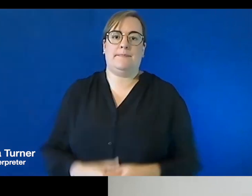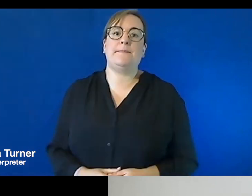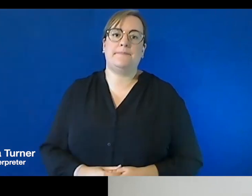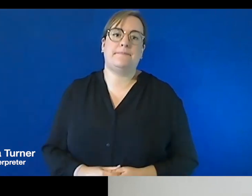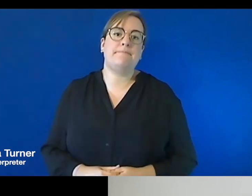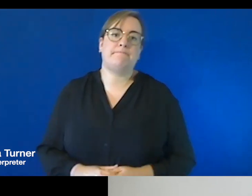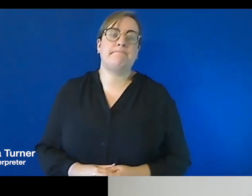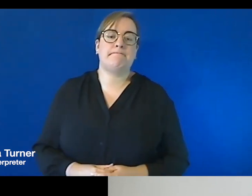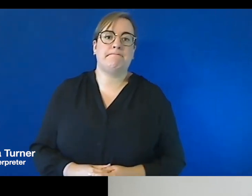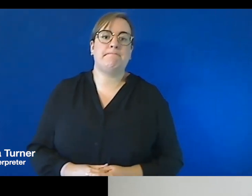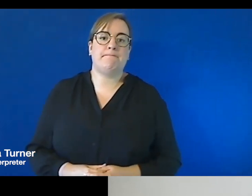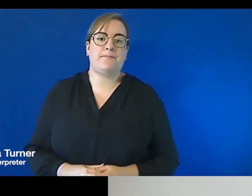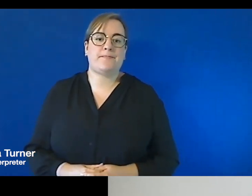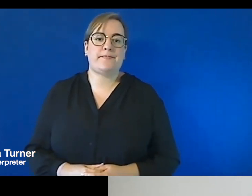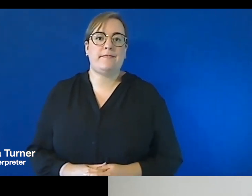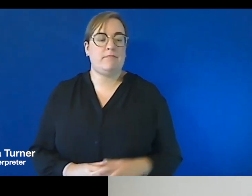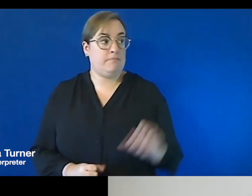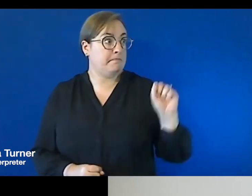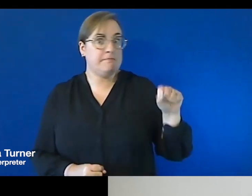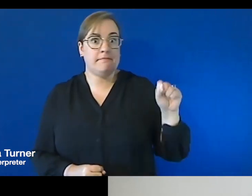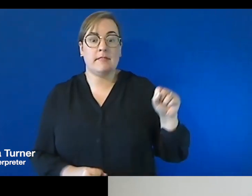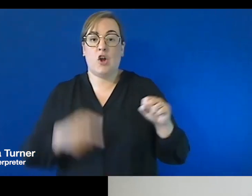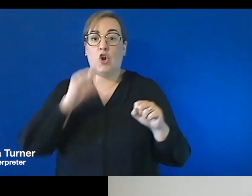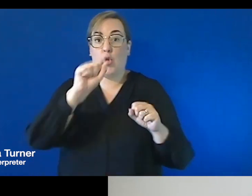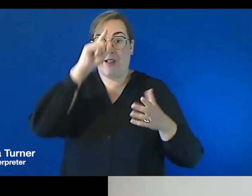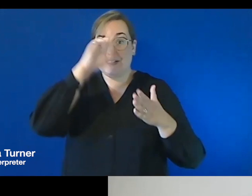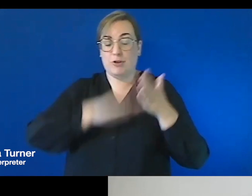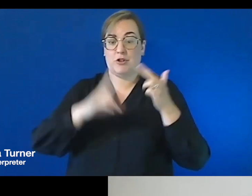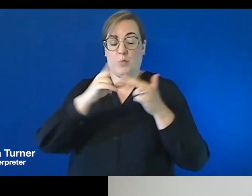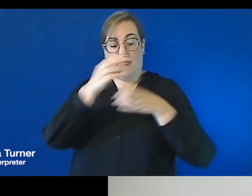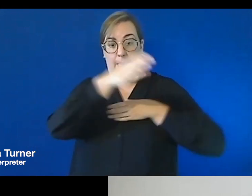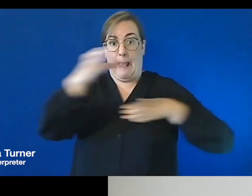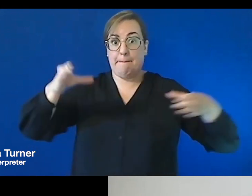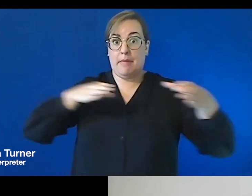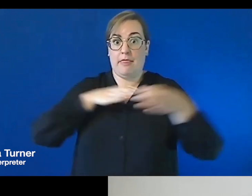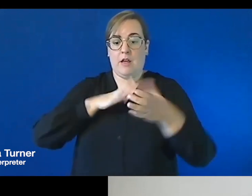Yeah I think I think user experience and empathy is so important. Definitely think you hit the nail